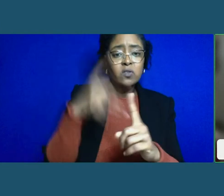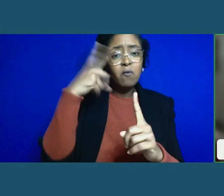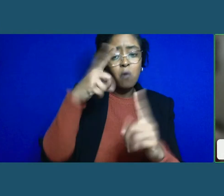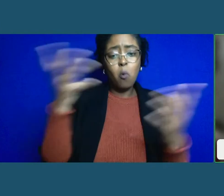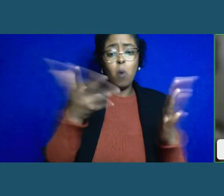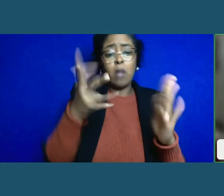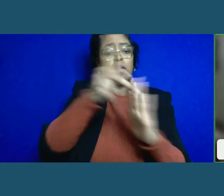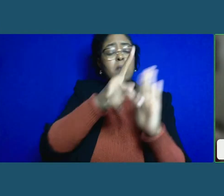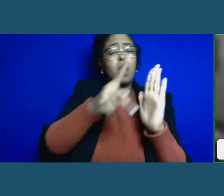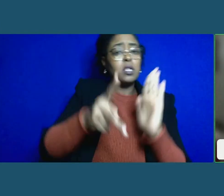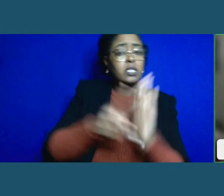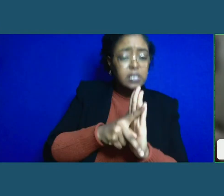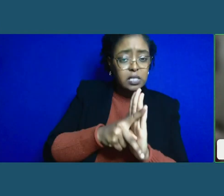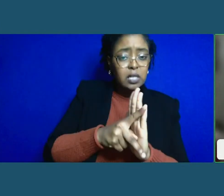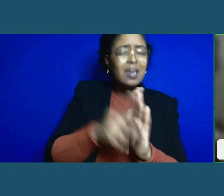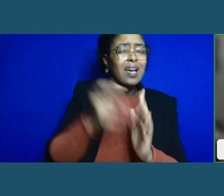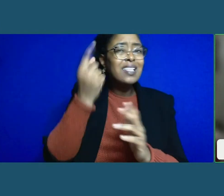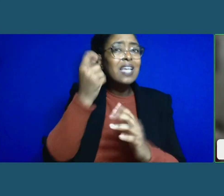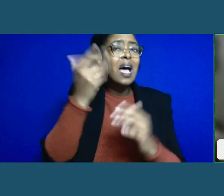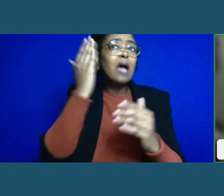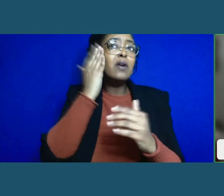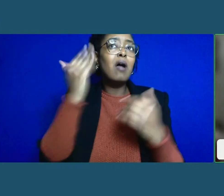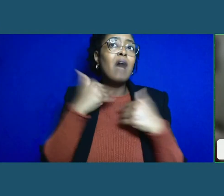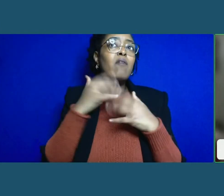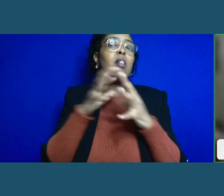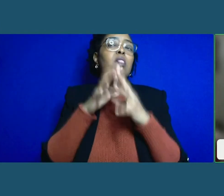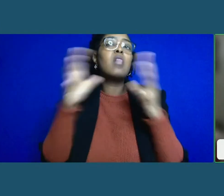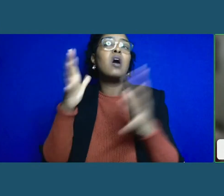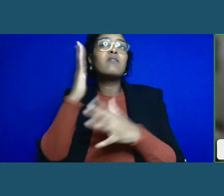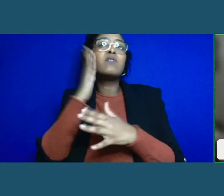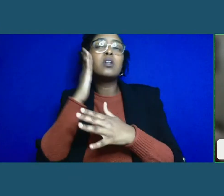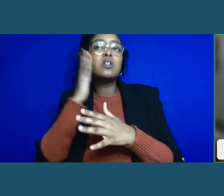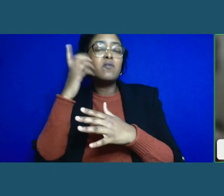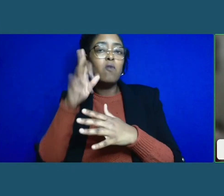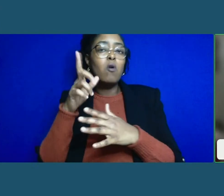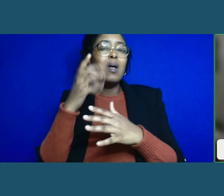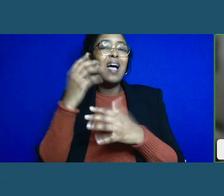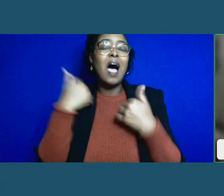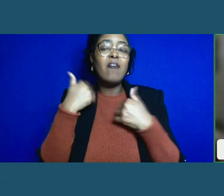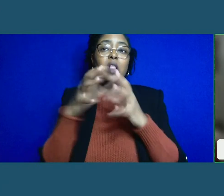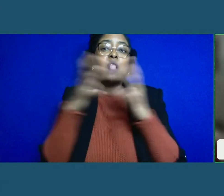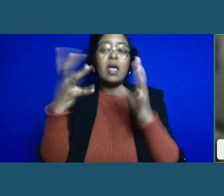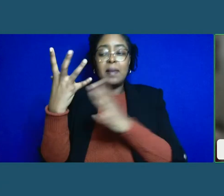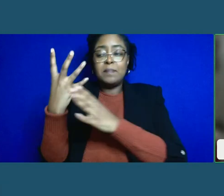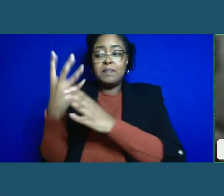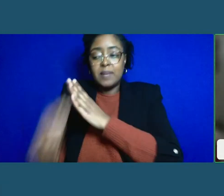application of what the policies are because I know that there's